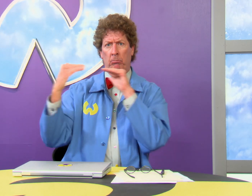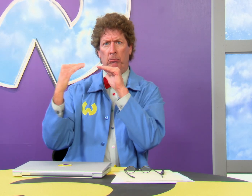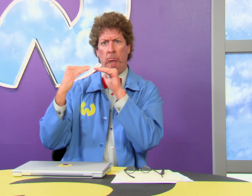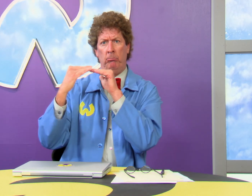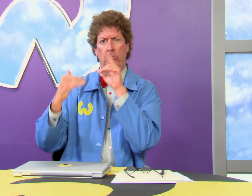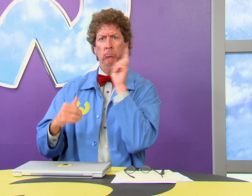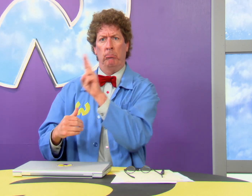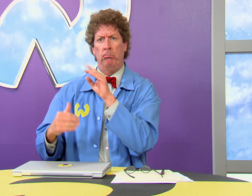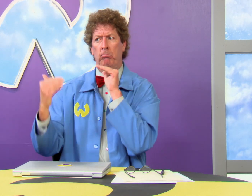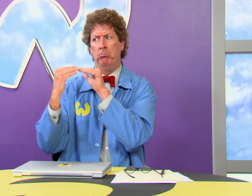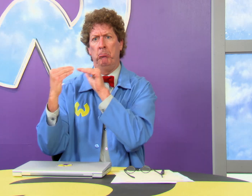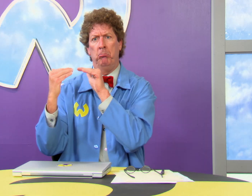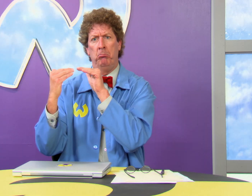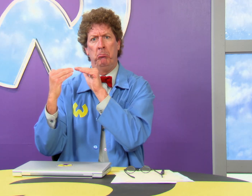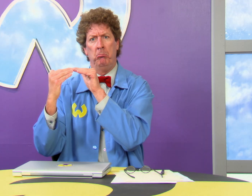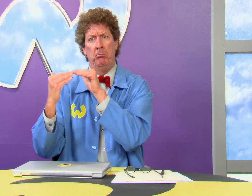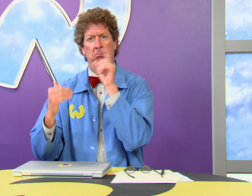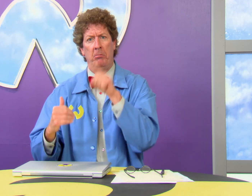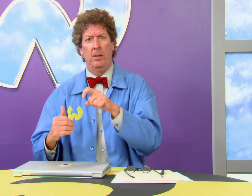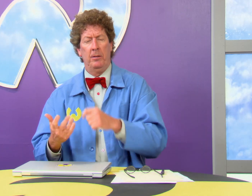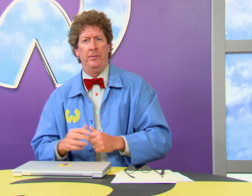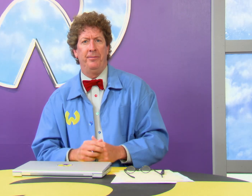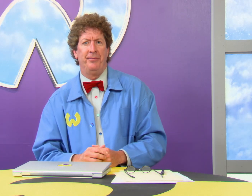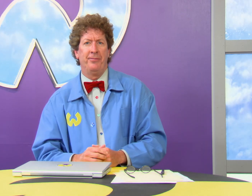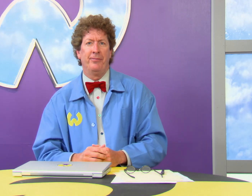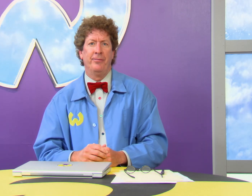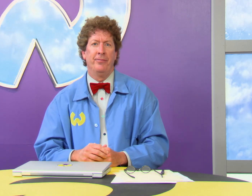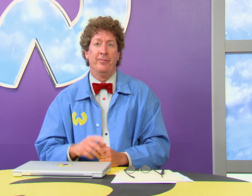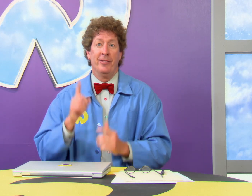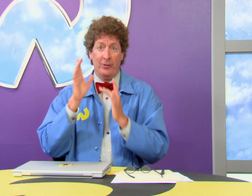DO THE SAME THING BACK AND GET EVEN; YOU MUST.